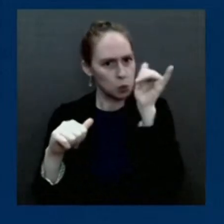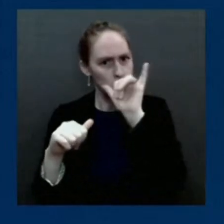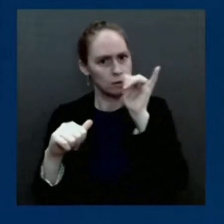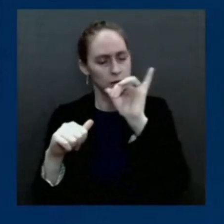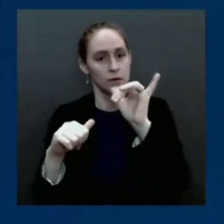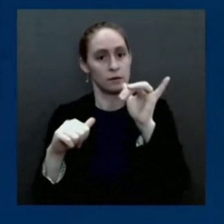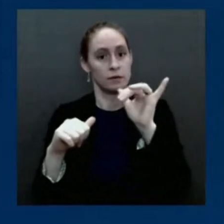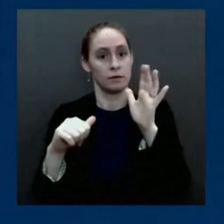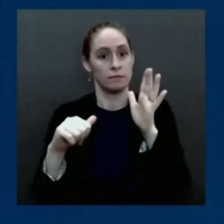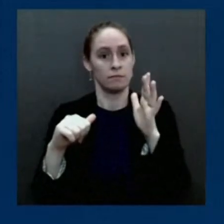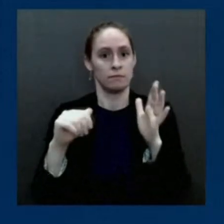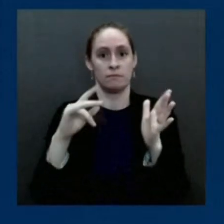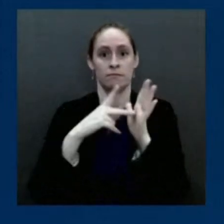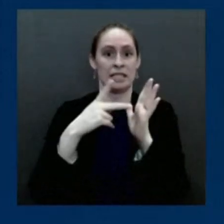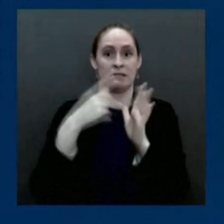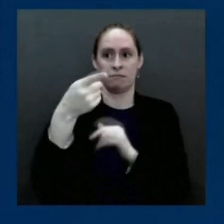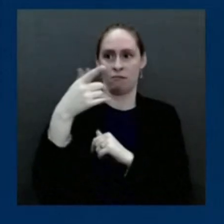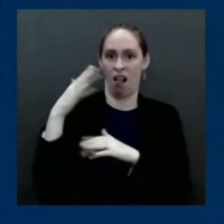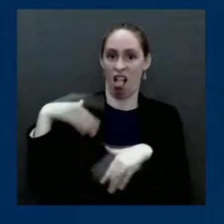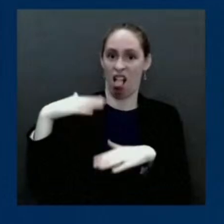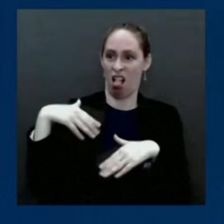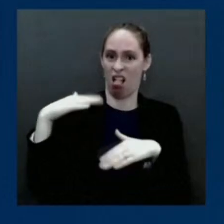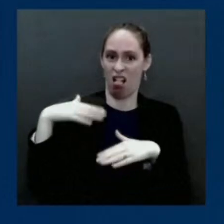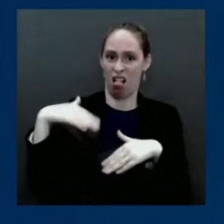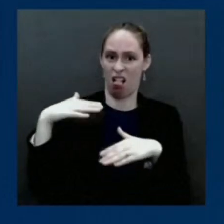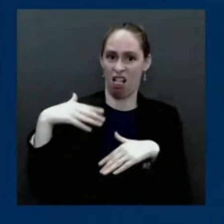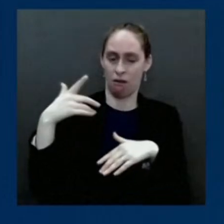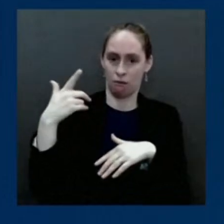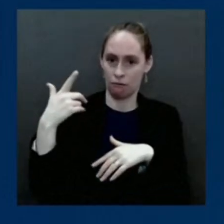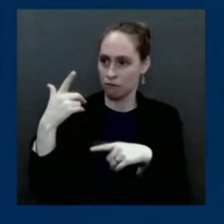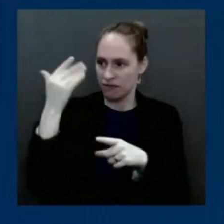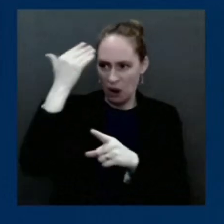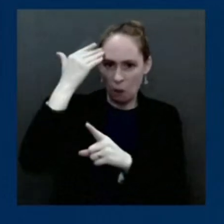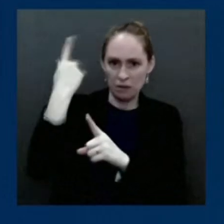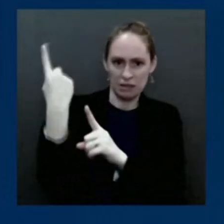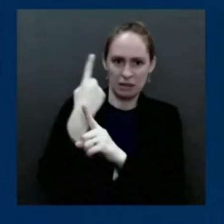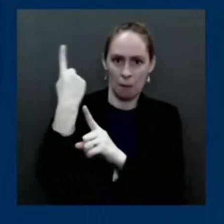CONTINUE MASKING AROUND OTHERS FOR AN ADDITIONAL FIVE DAYS AND